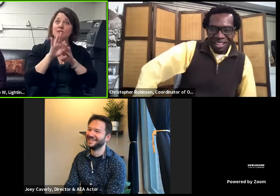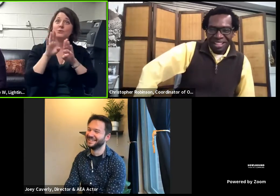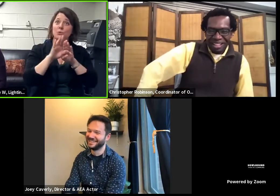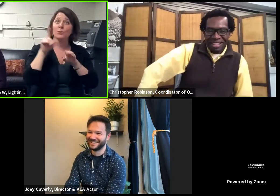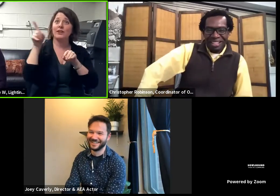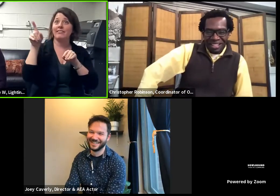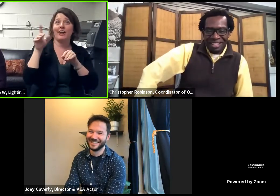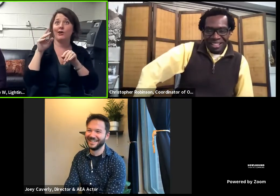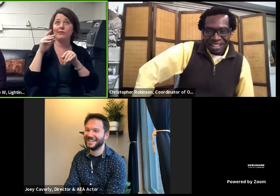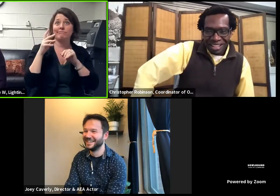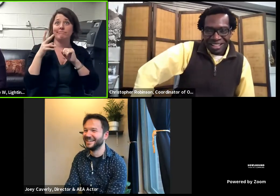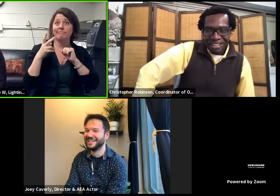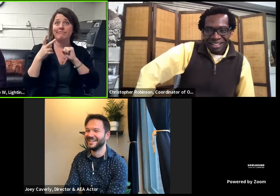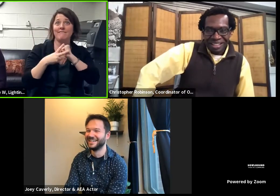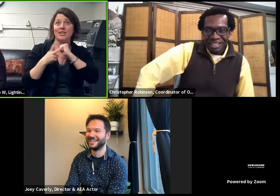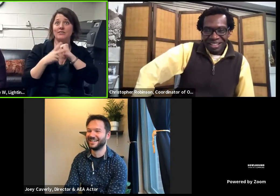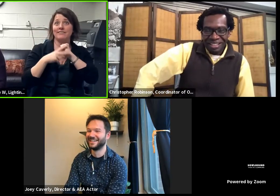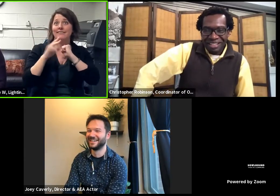And then we had a Foley door.